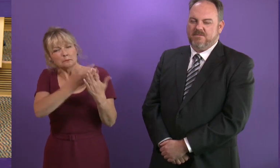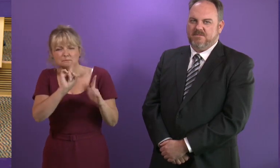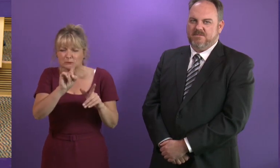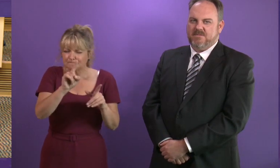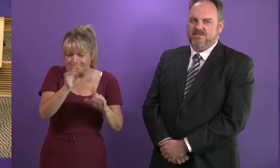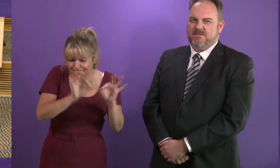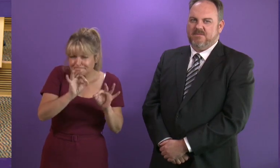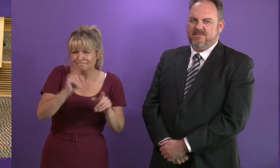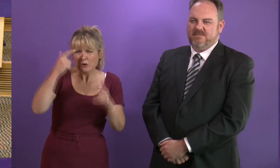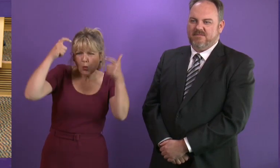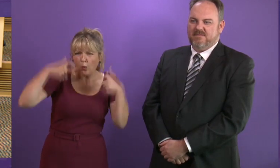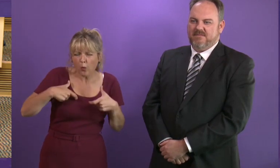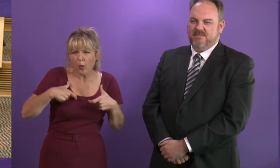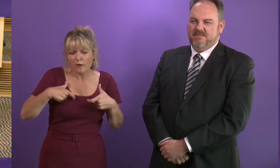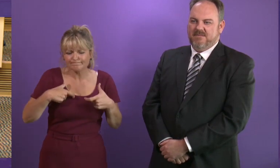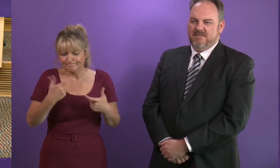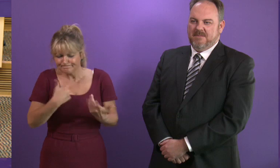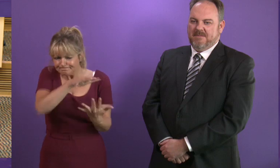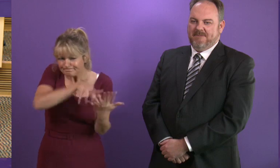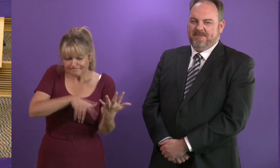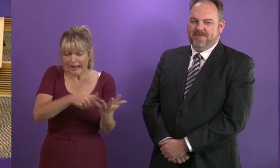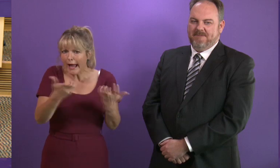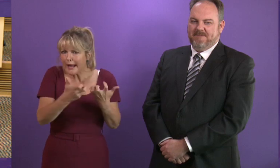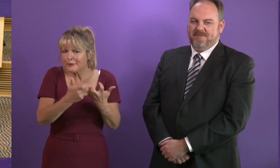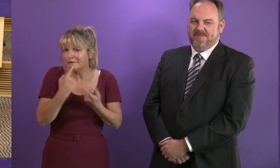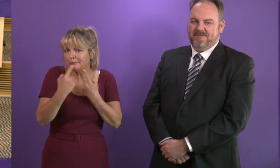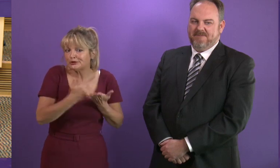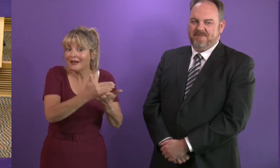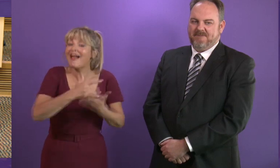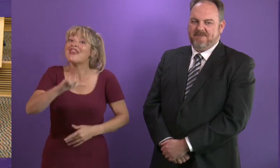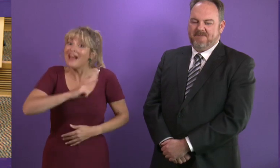sharing. Indeed, that is why the panel was asked to do its work, and we have considered